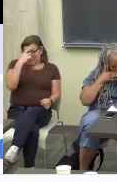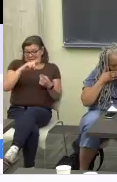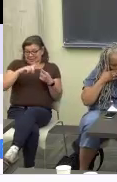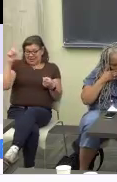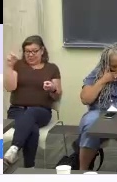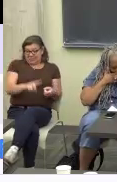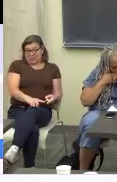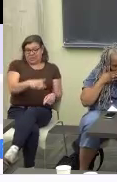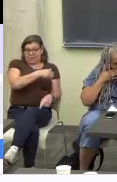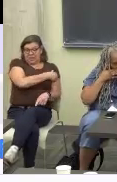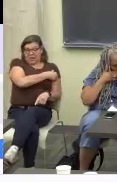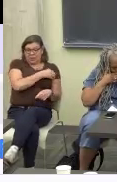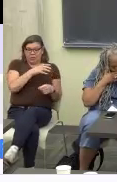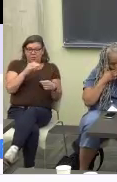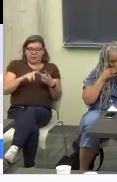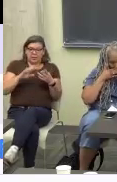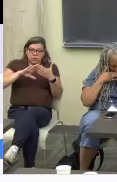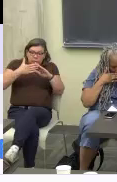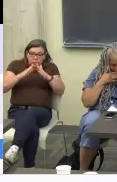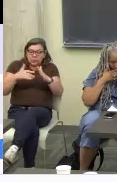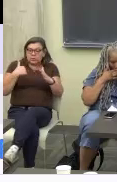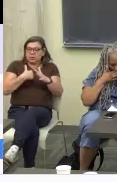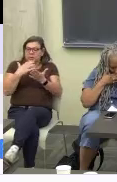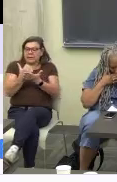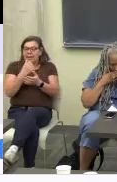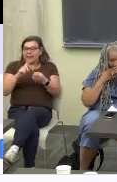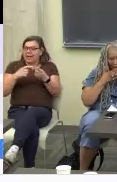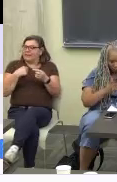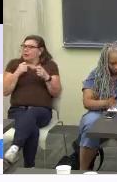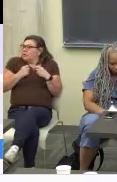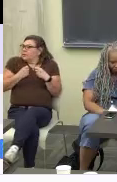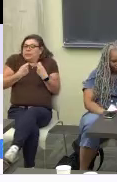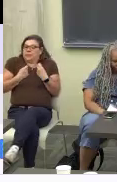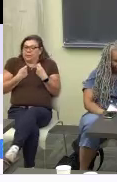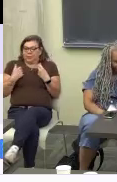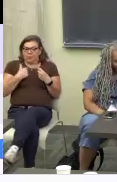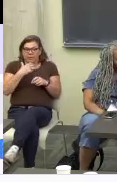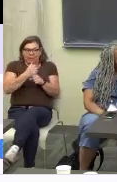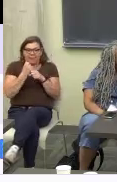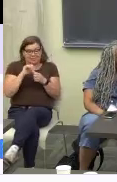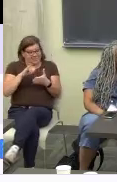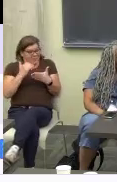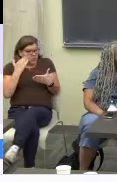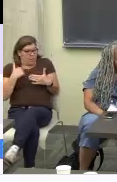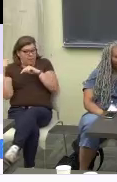here and the community that we get here and the charge that we get here. And that's why I'm here